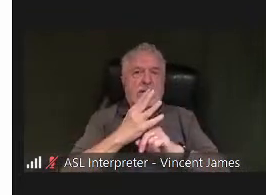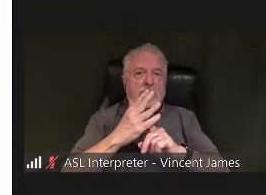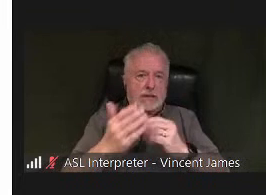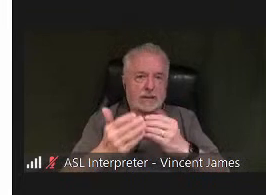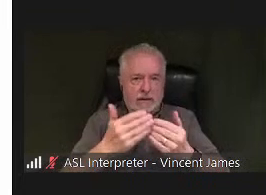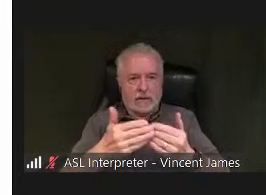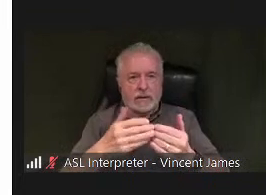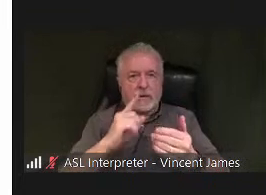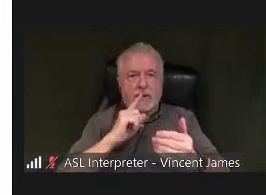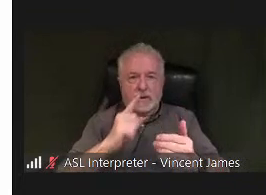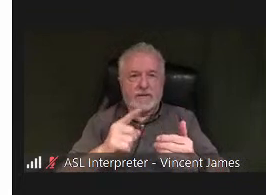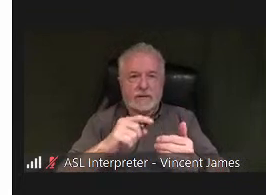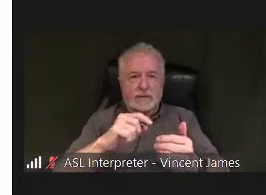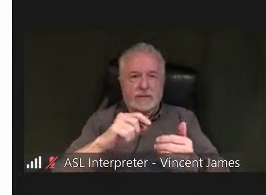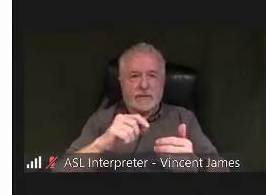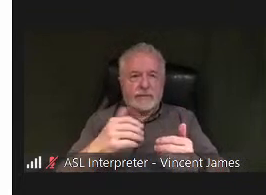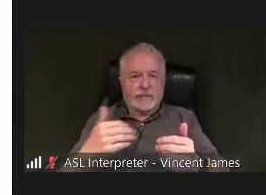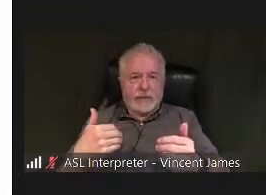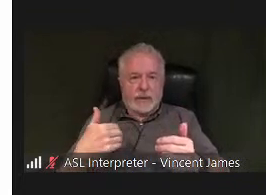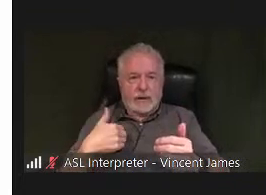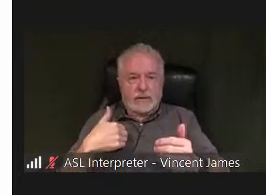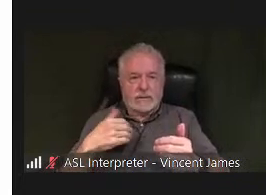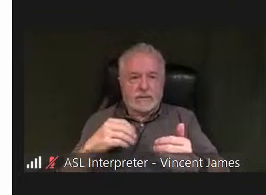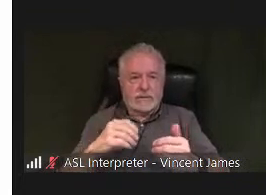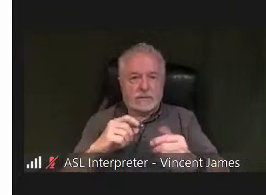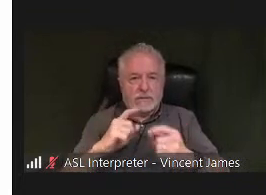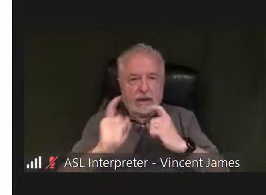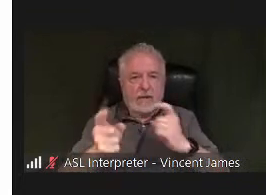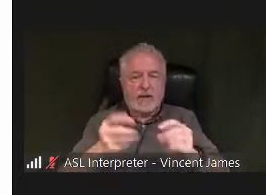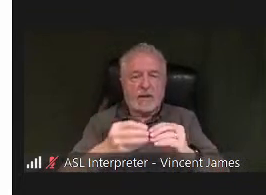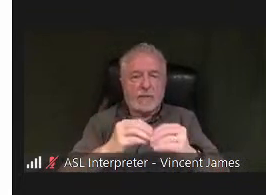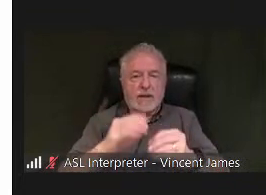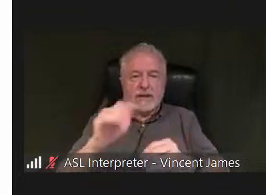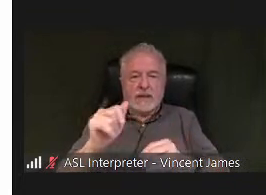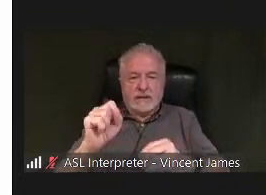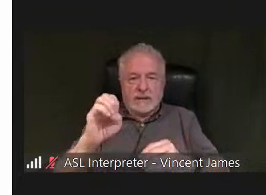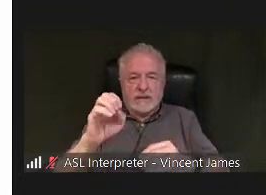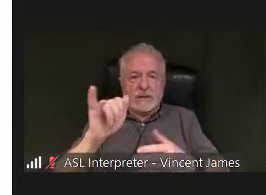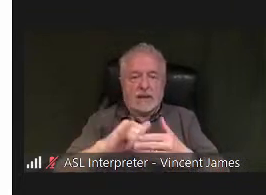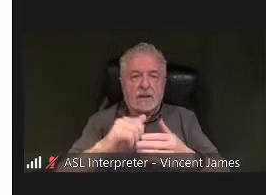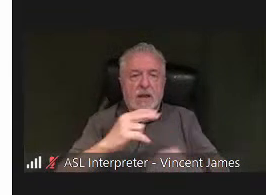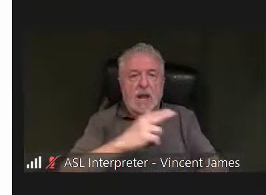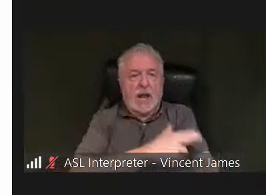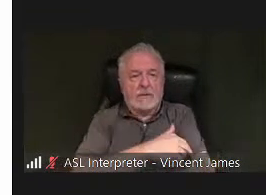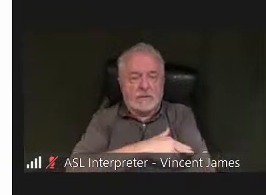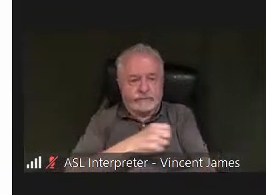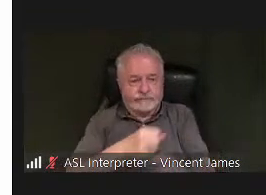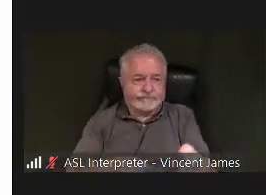definitely has contributed to the number of cases that are in the hospital and all